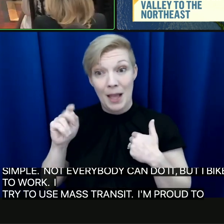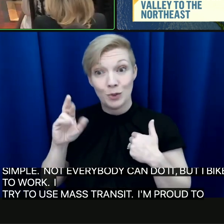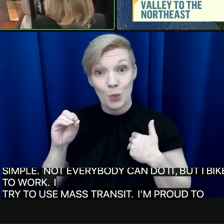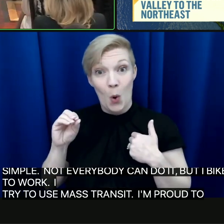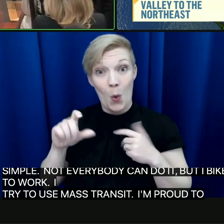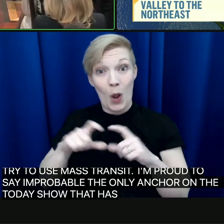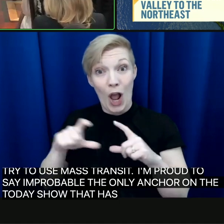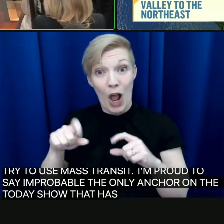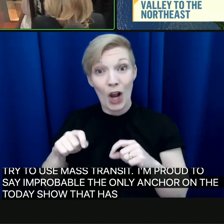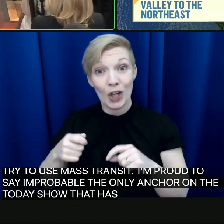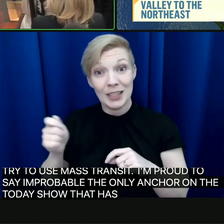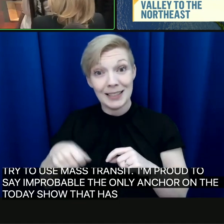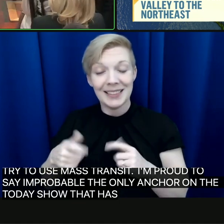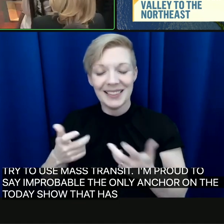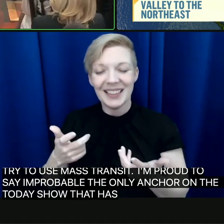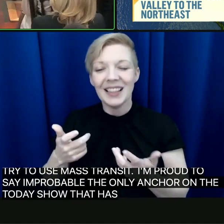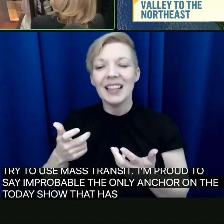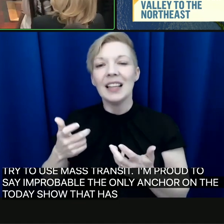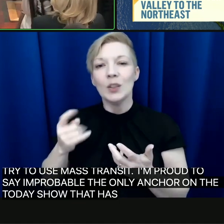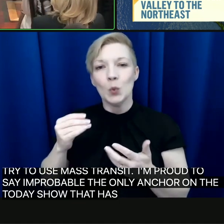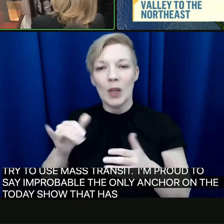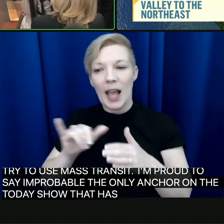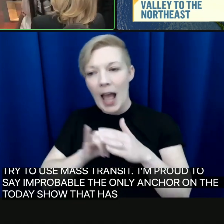I, in fact, I was just in Denver